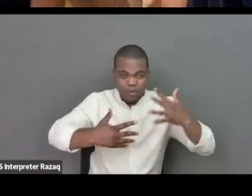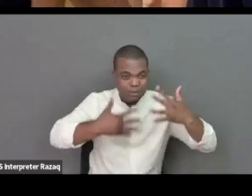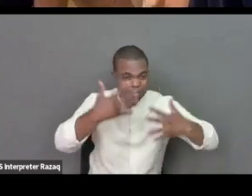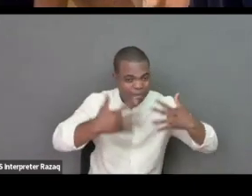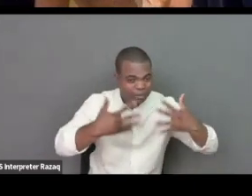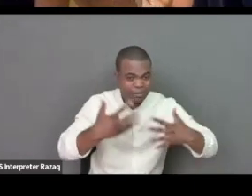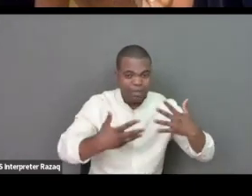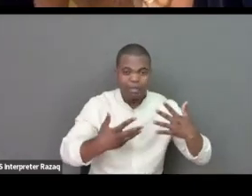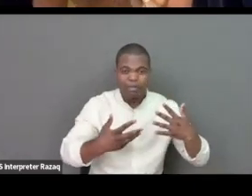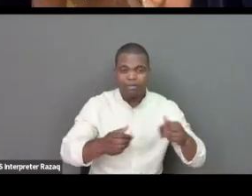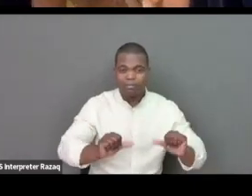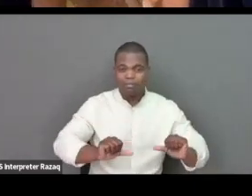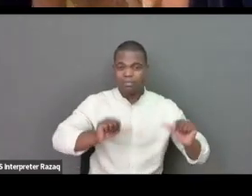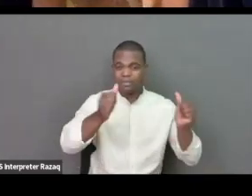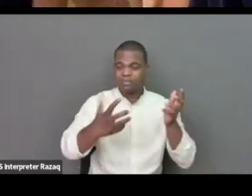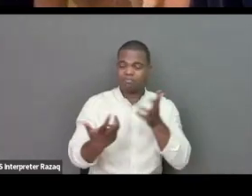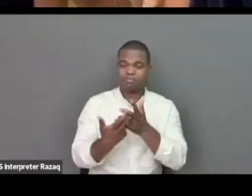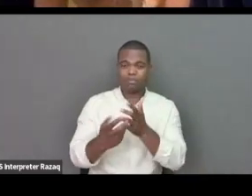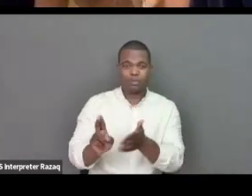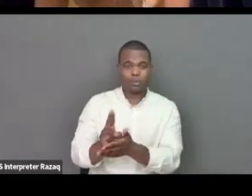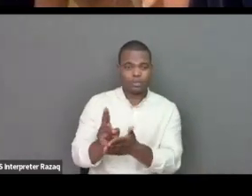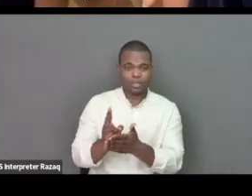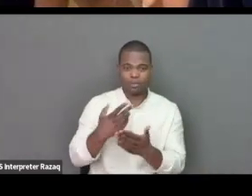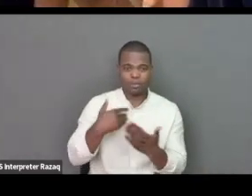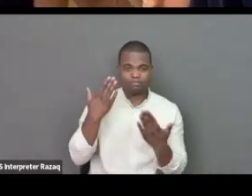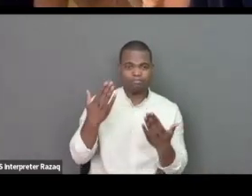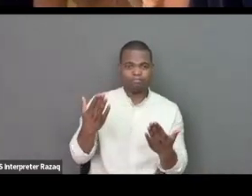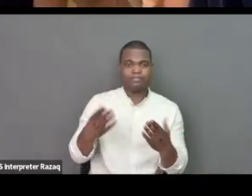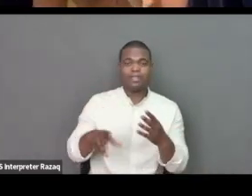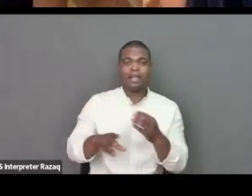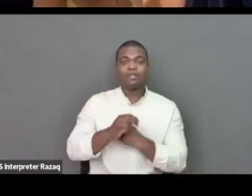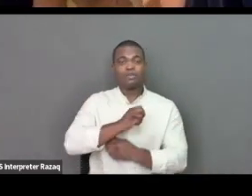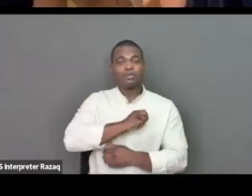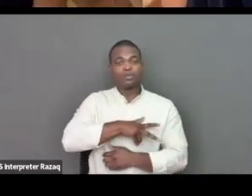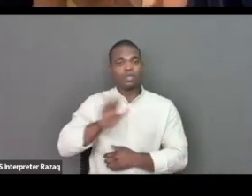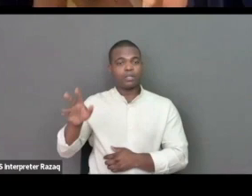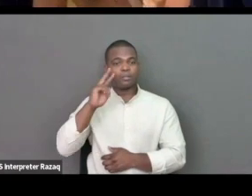It is the monitoring body and the users. And from the monitoring body